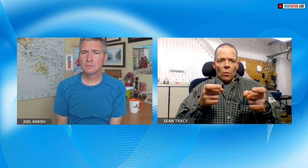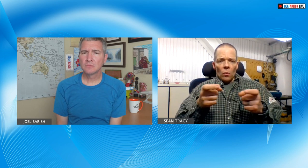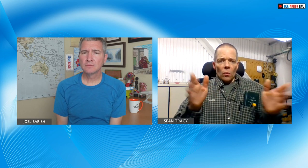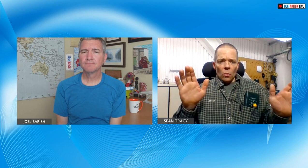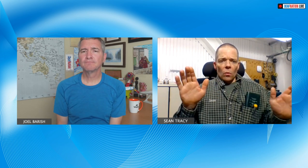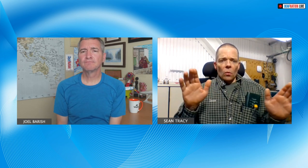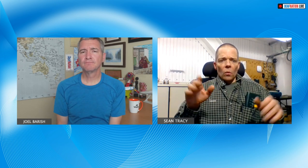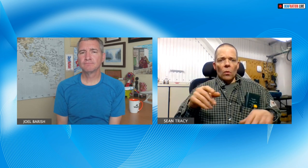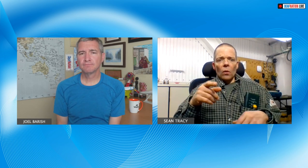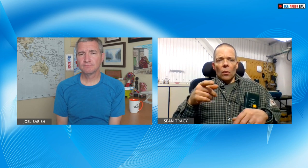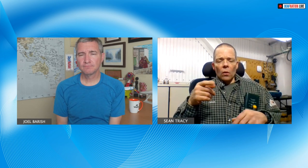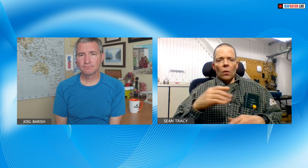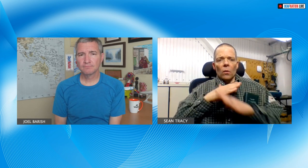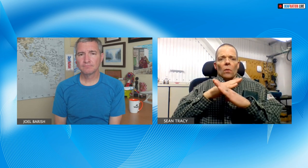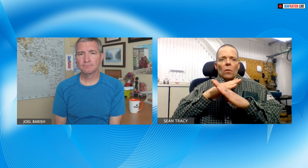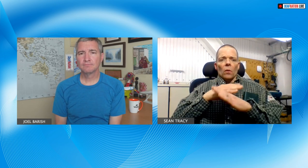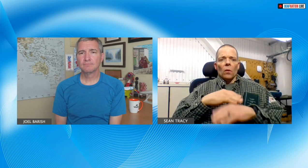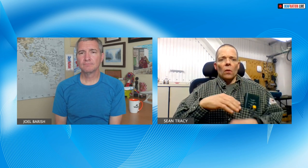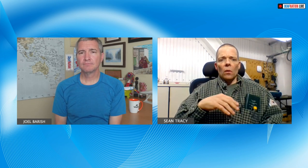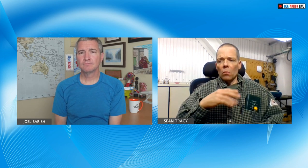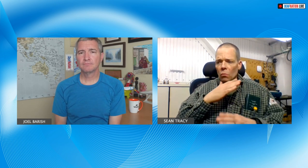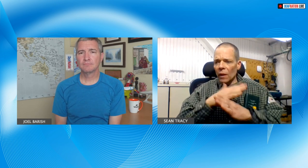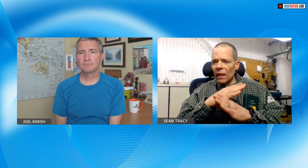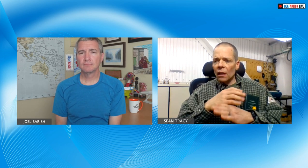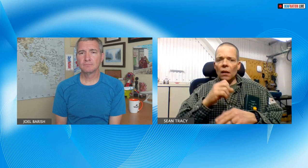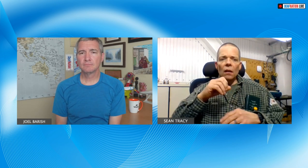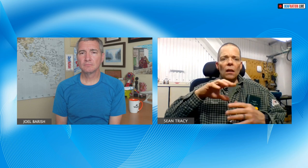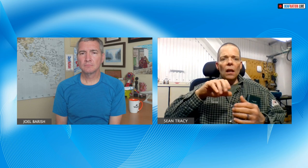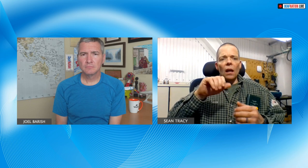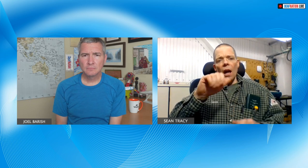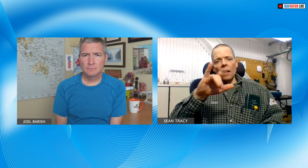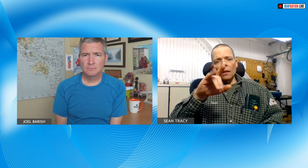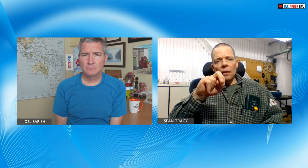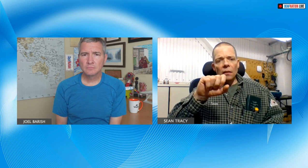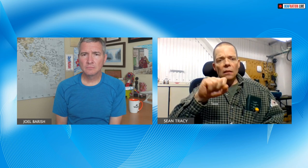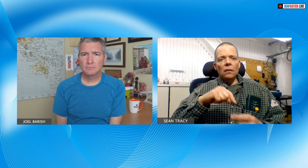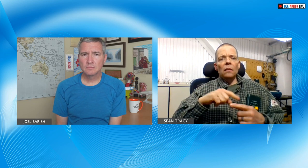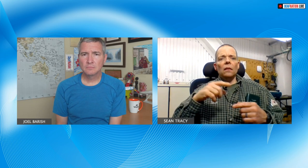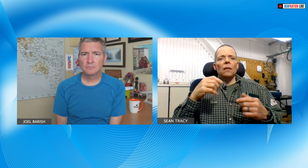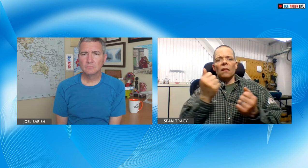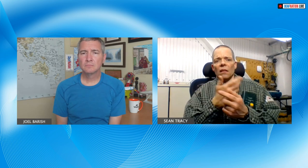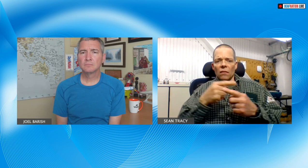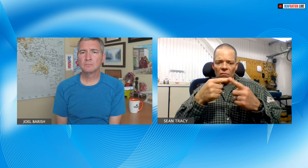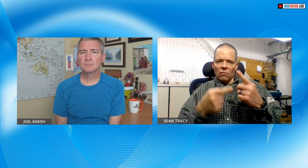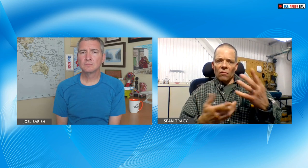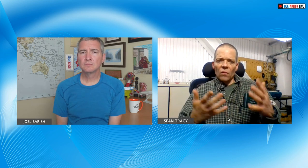which help prevent accidents.